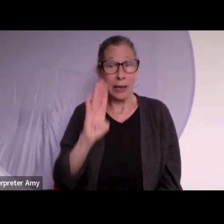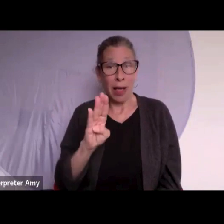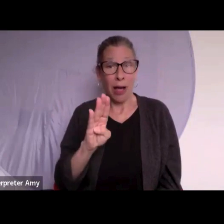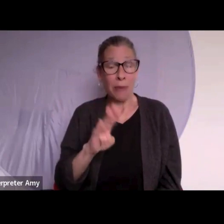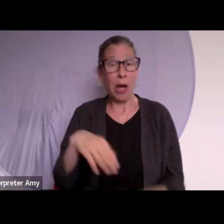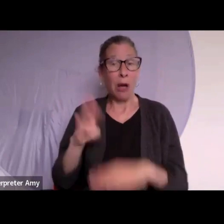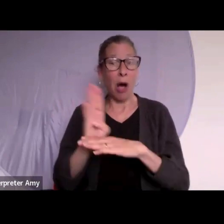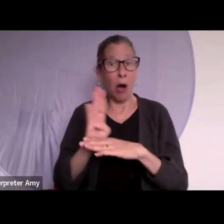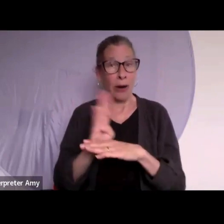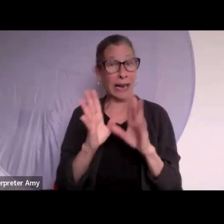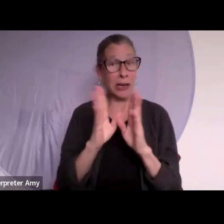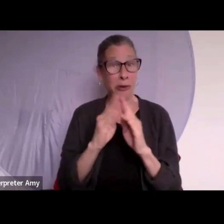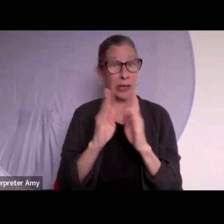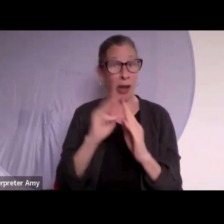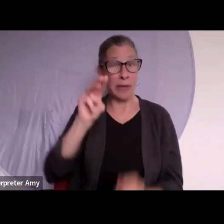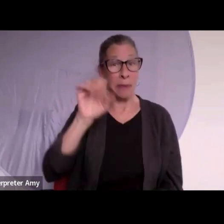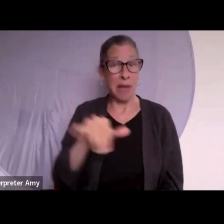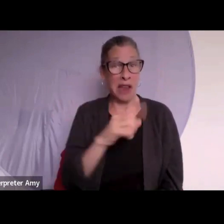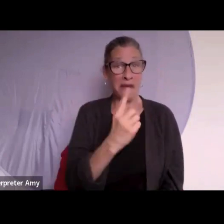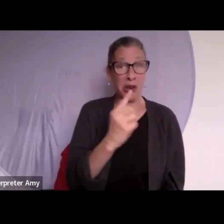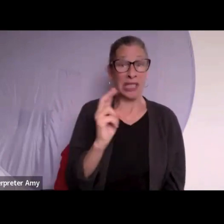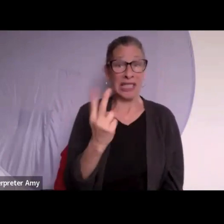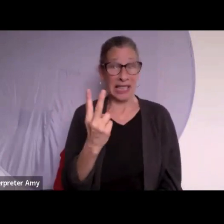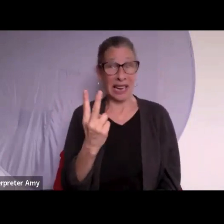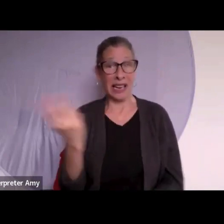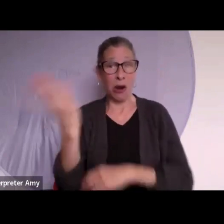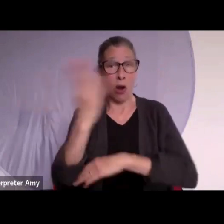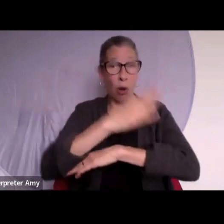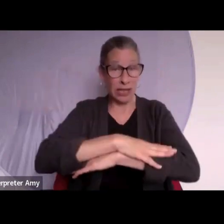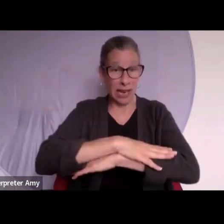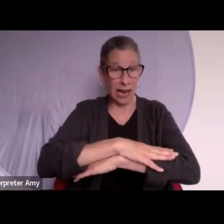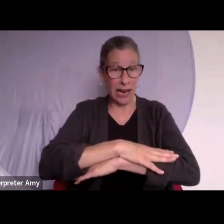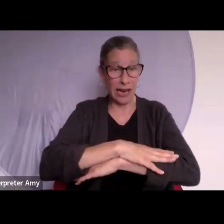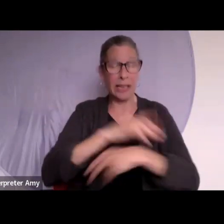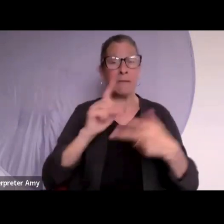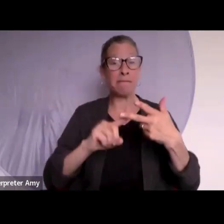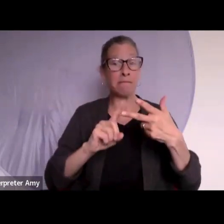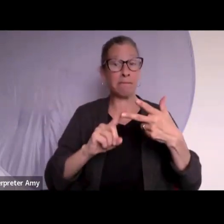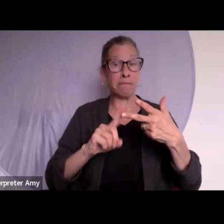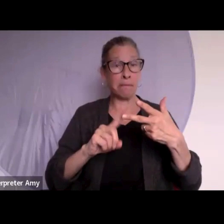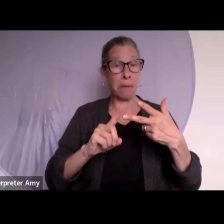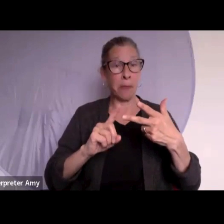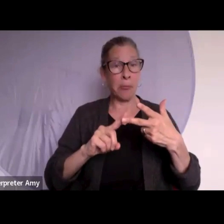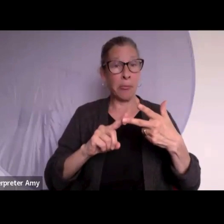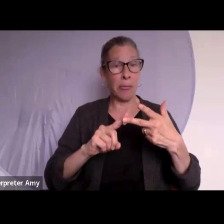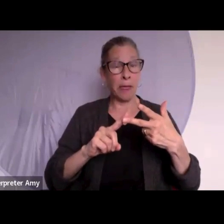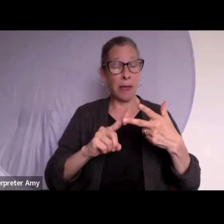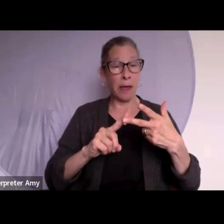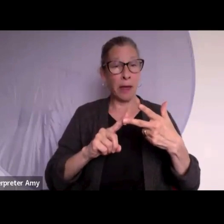running on May 1. And second. Throughout the days, we have we bring in, we open up because we have the theater reserved for